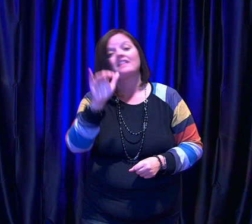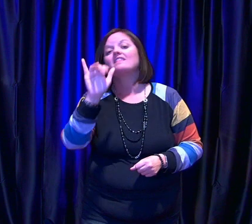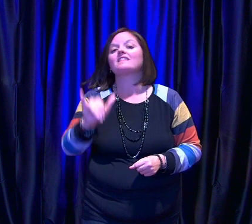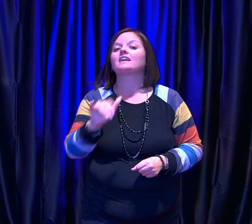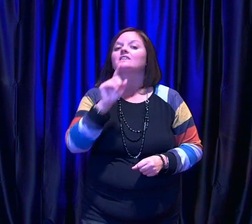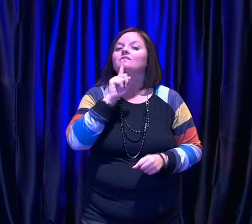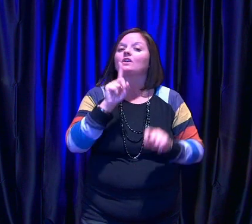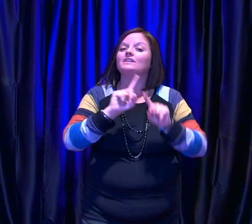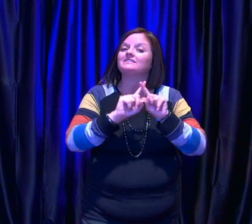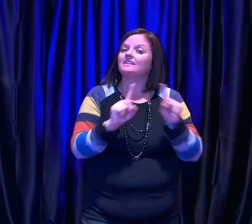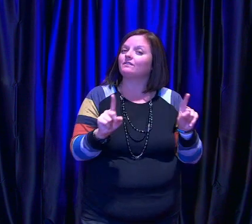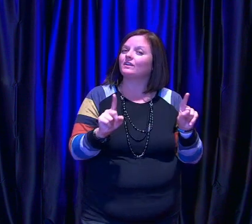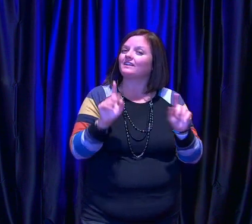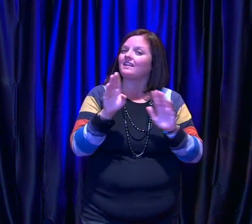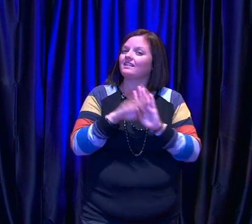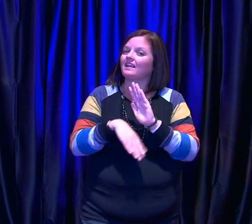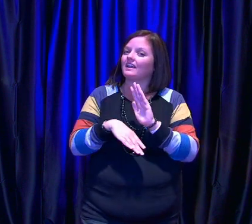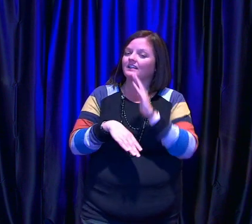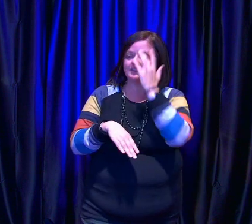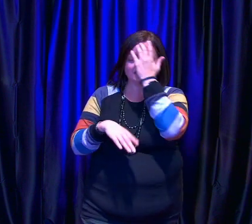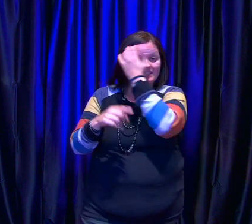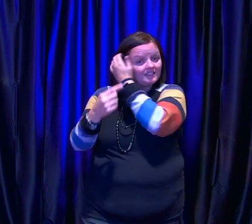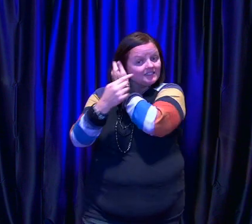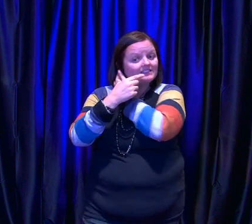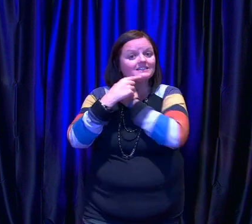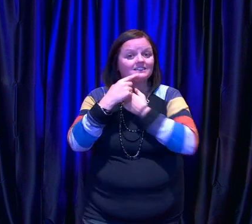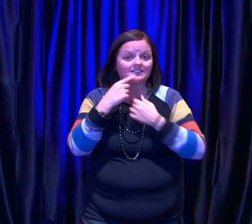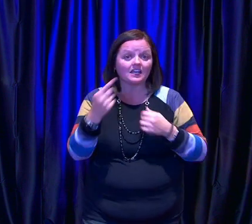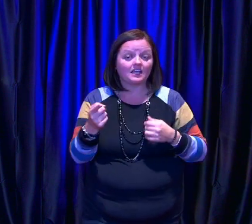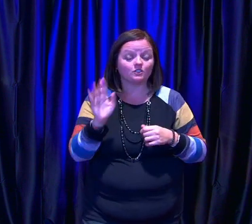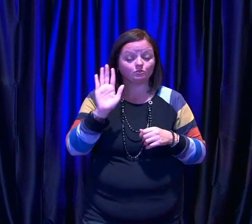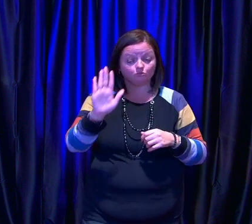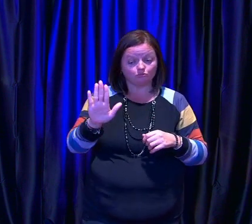different than saying to your son